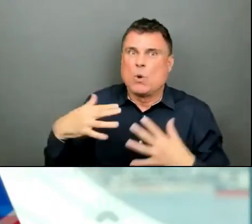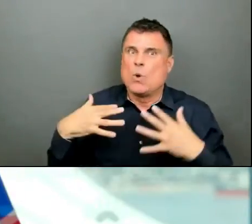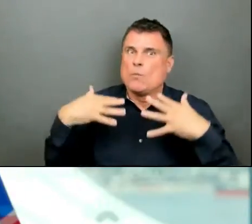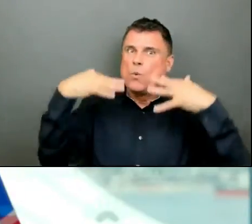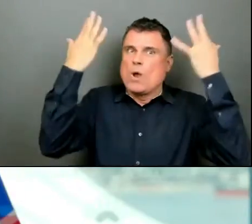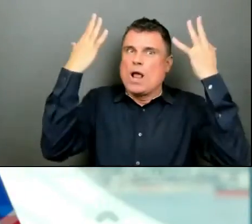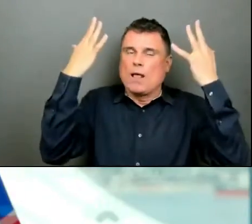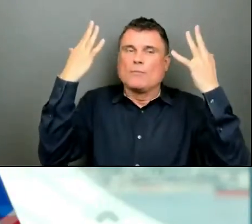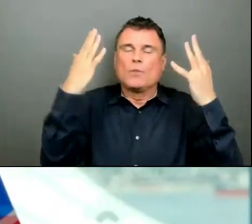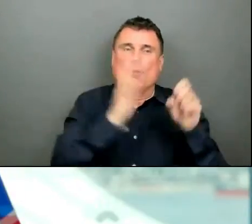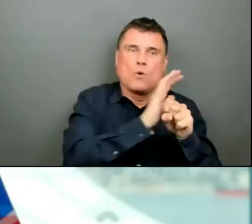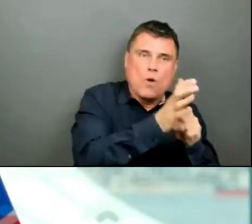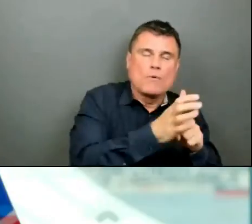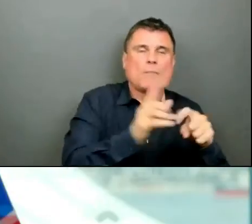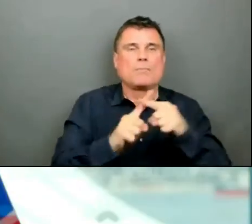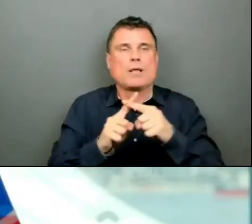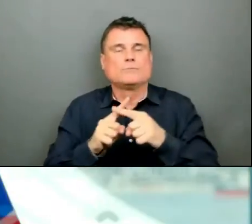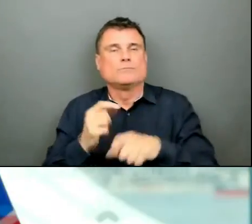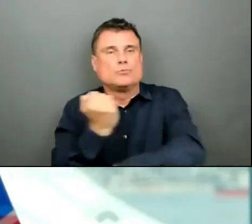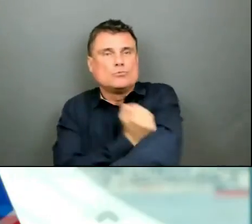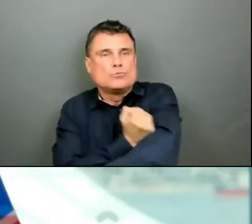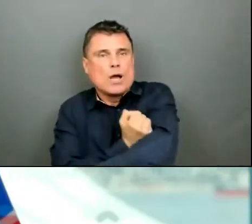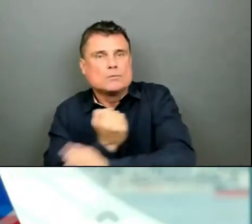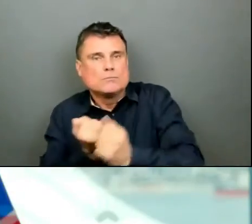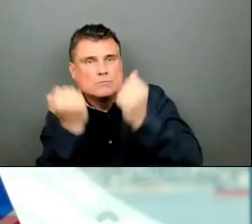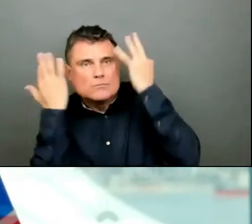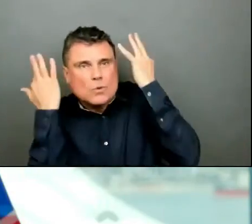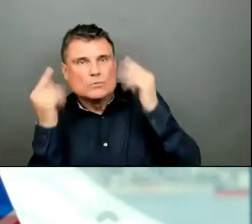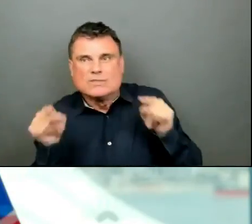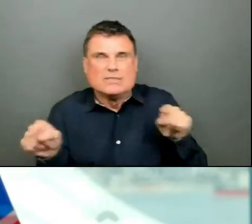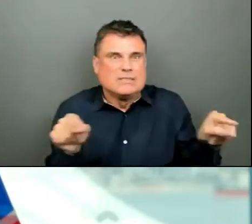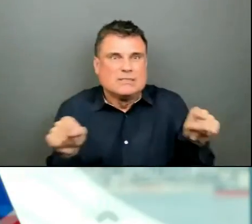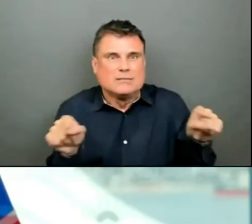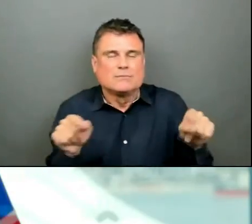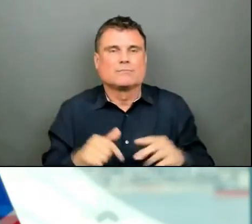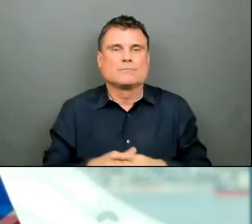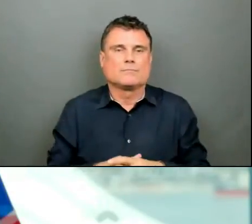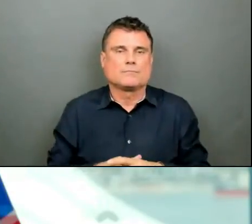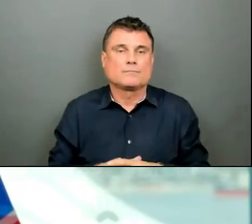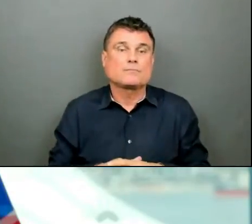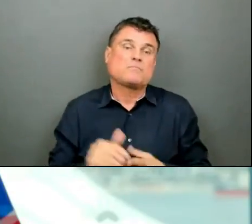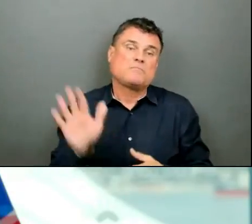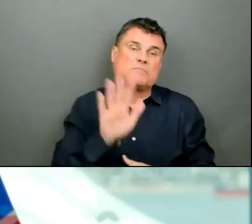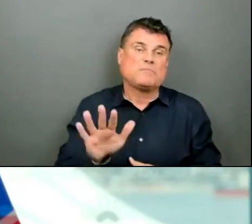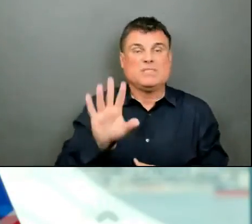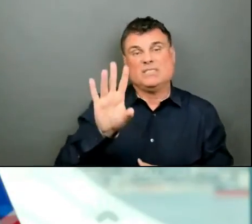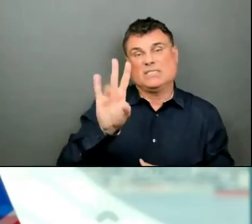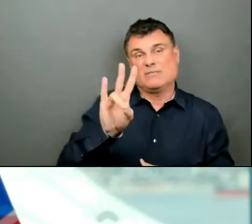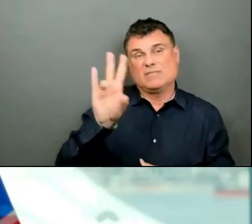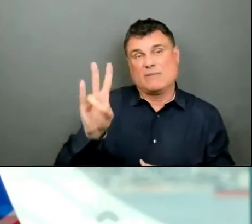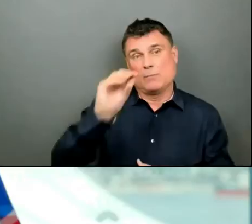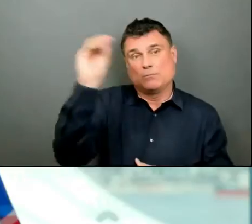what as you can see from numbers. The fact that it may be 77 percent in critical care province wide